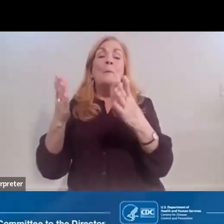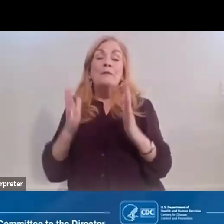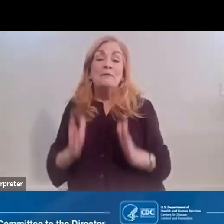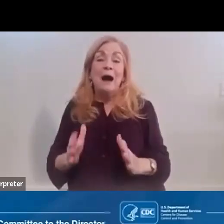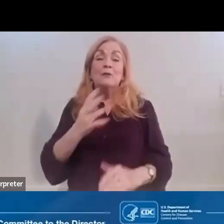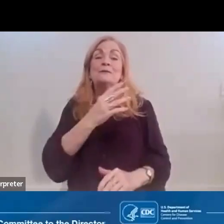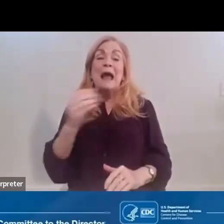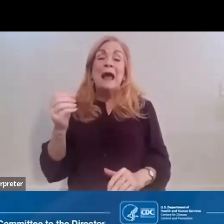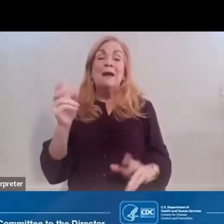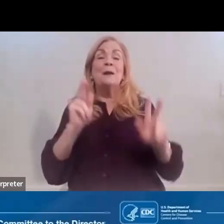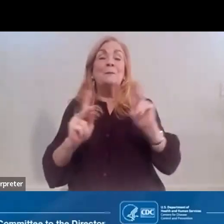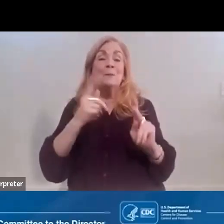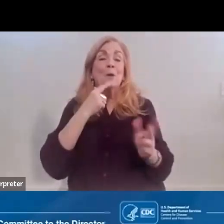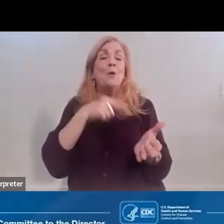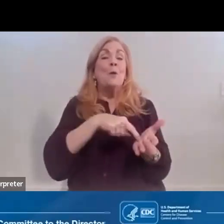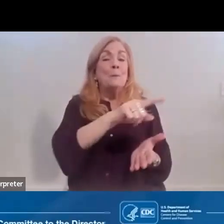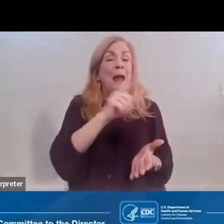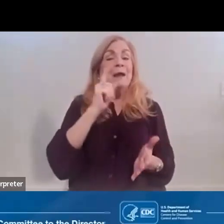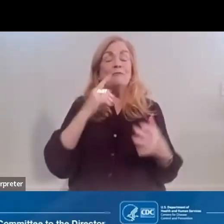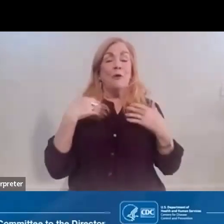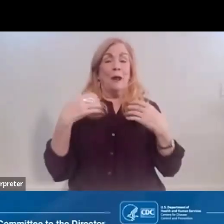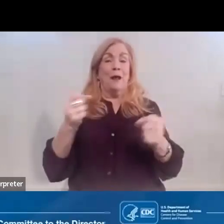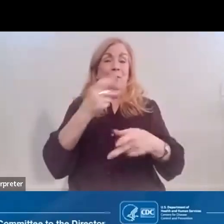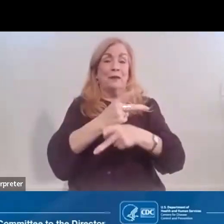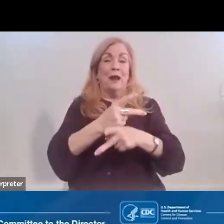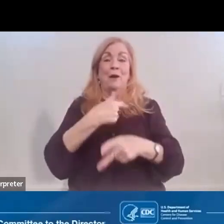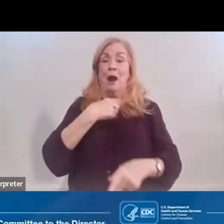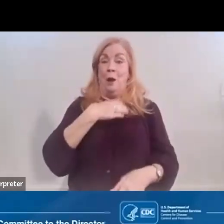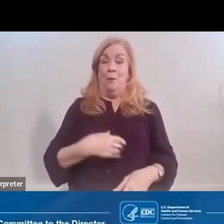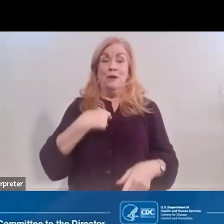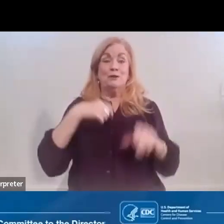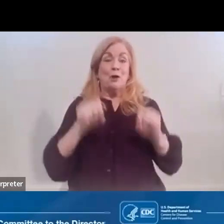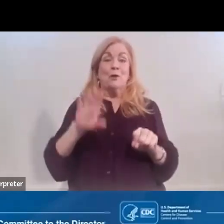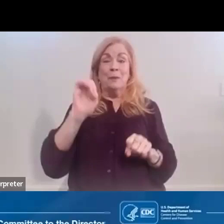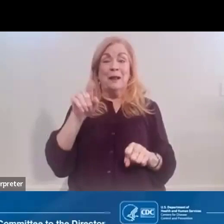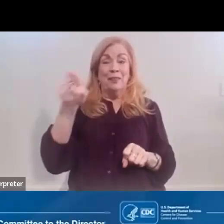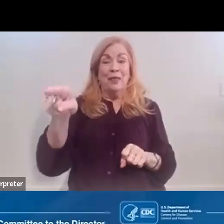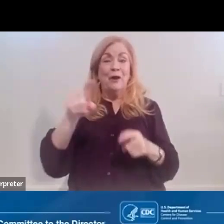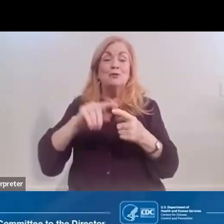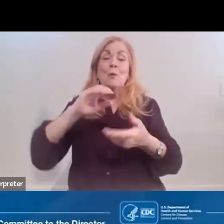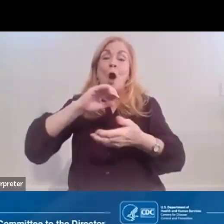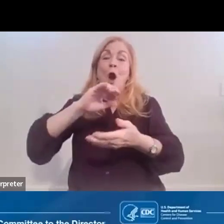And I wish I could be there to hold your hand, but I'd really like you to make sure that,